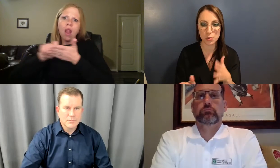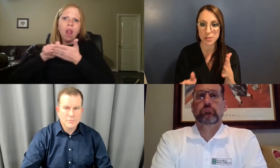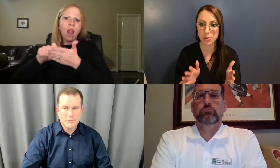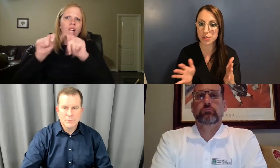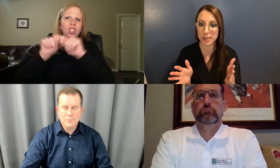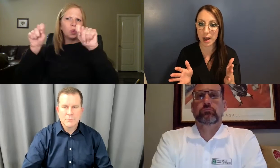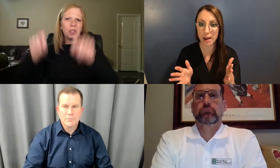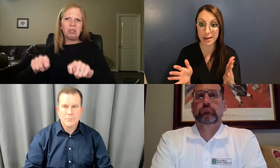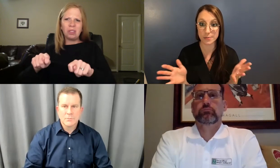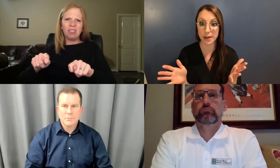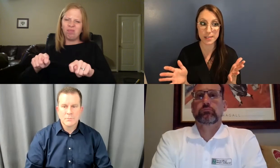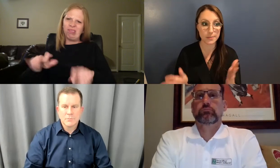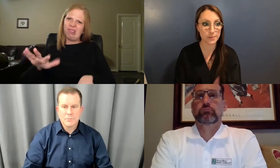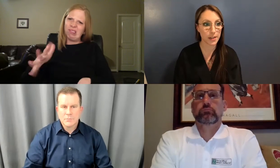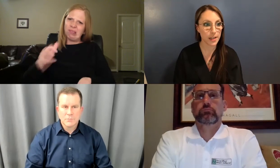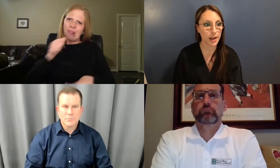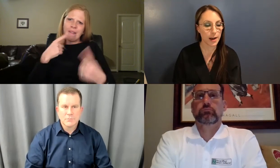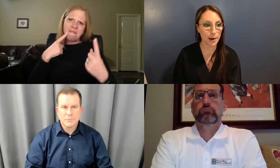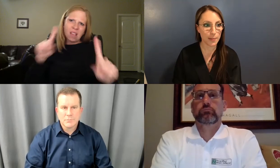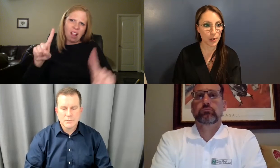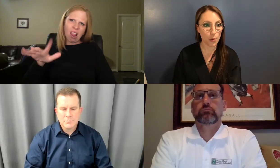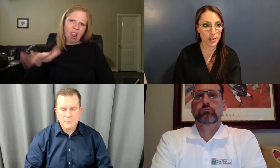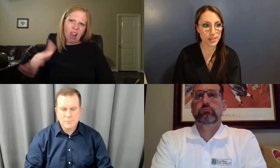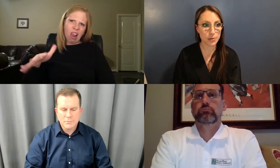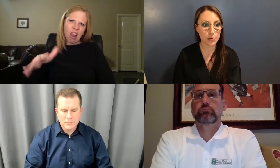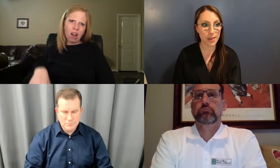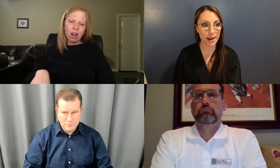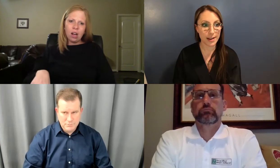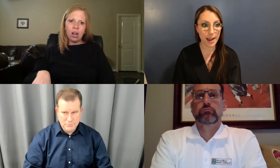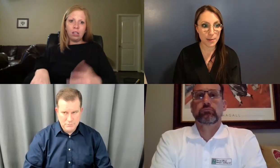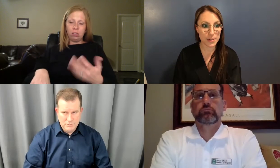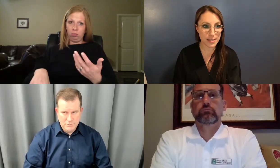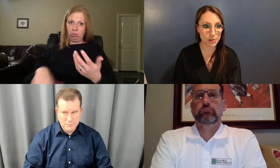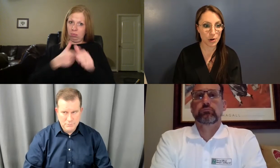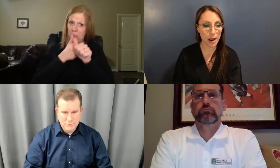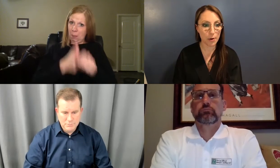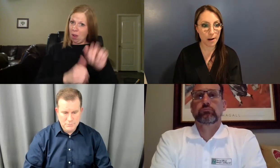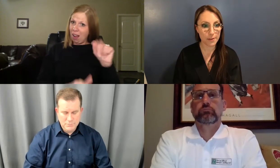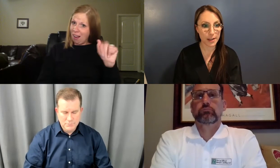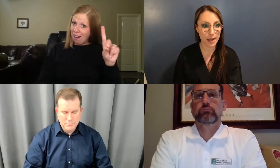are usually not as effective. And according to the ADA, a business or a nonprofit